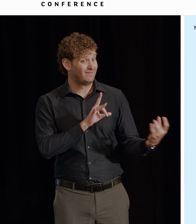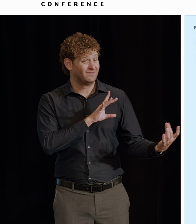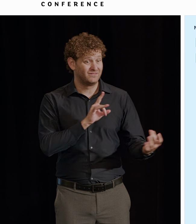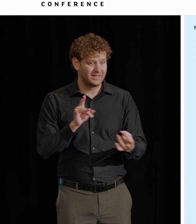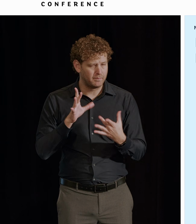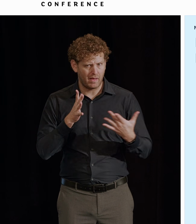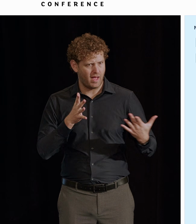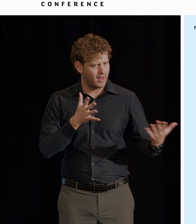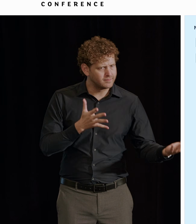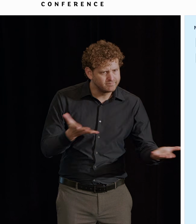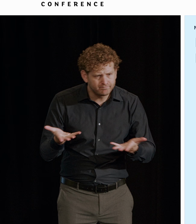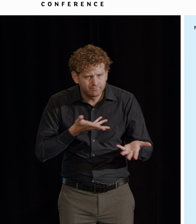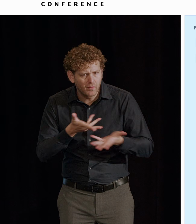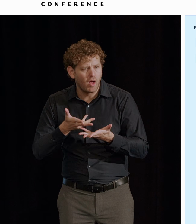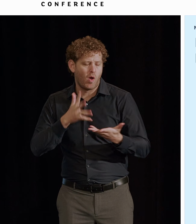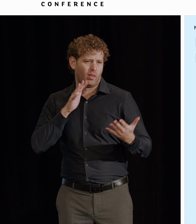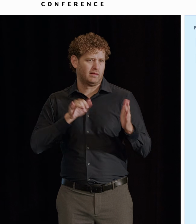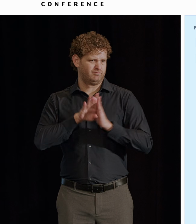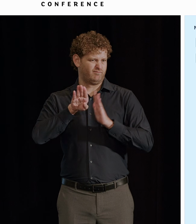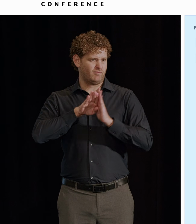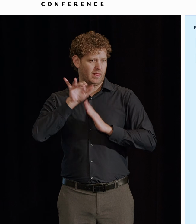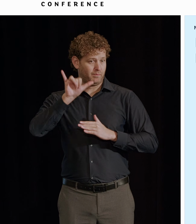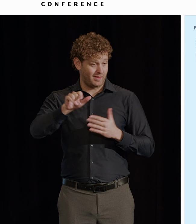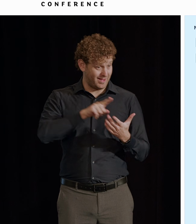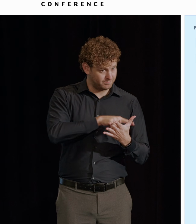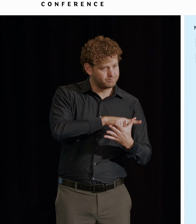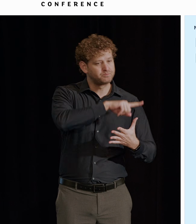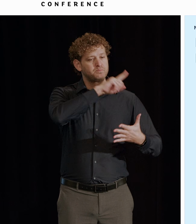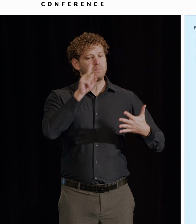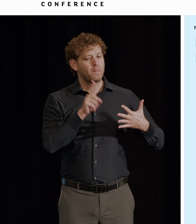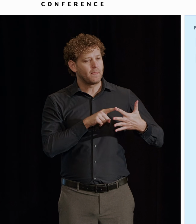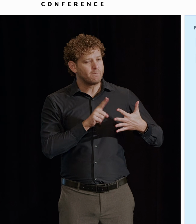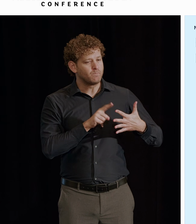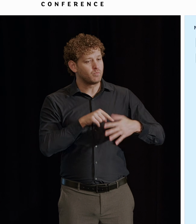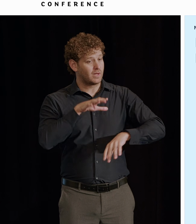The Neural Band allows a different form of input,